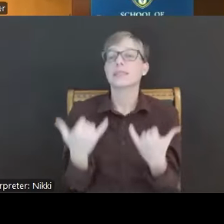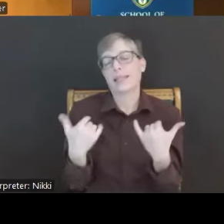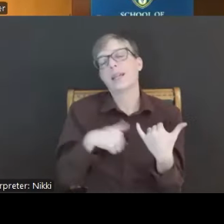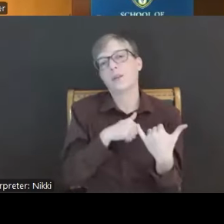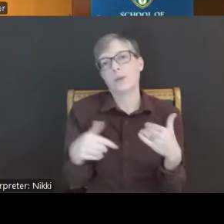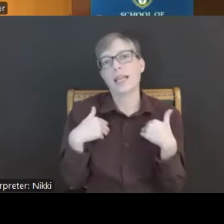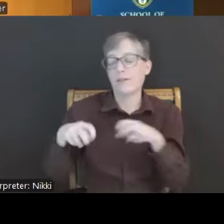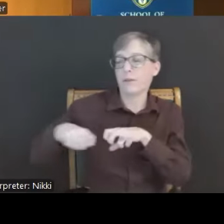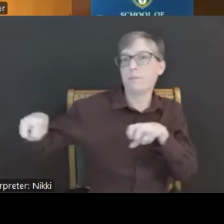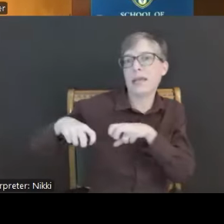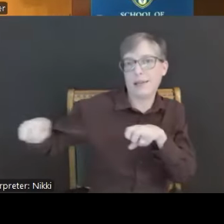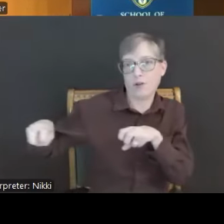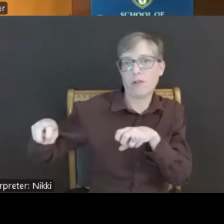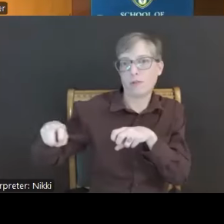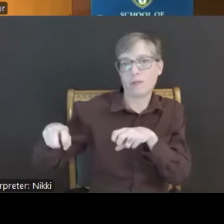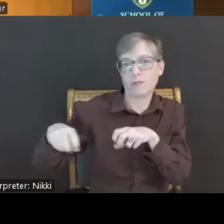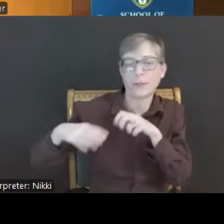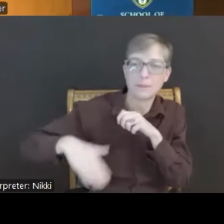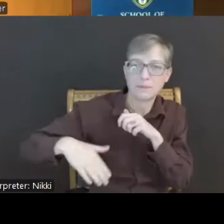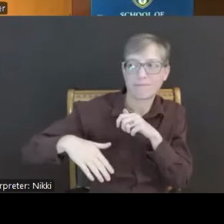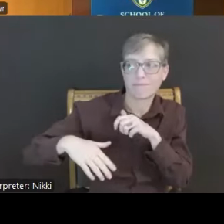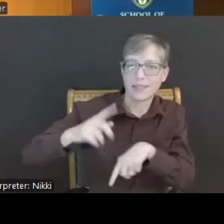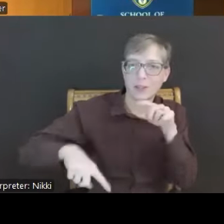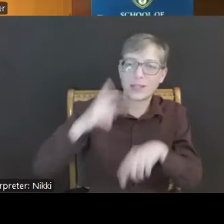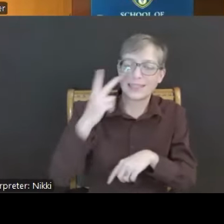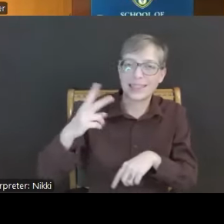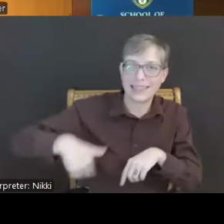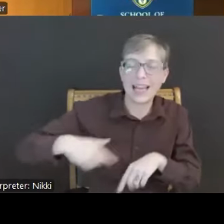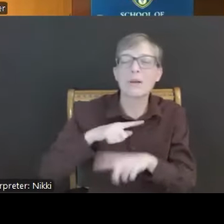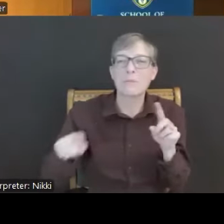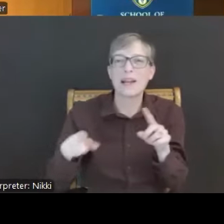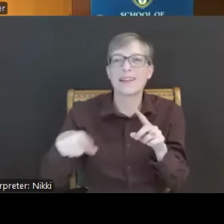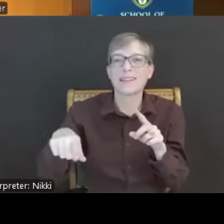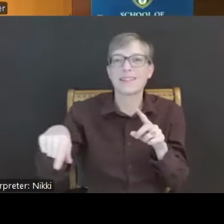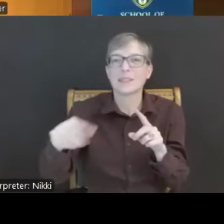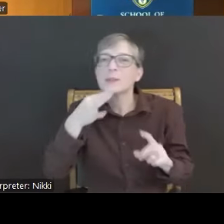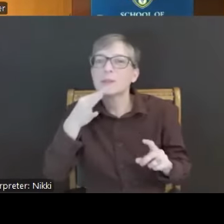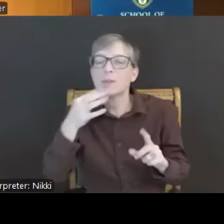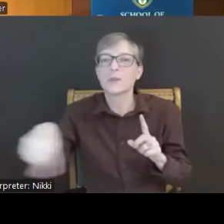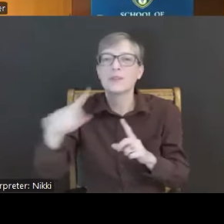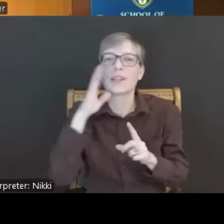see yet but they will be coming up to sit at the table at some point but I'm going to bring up Dr